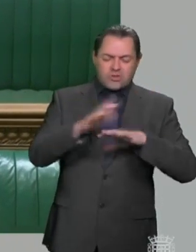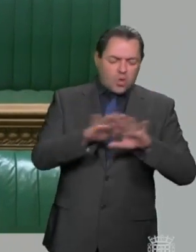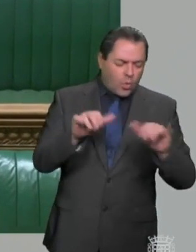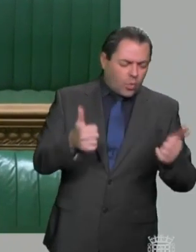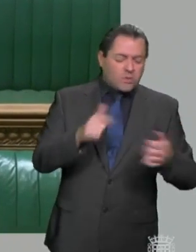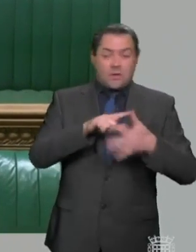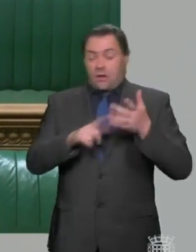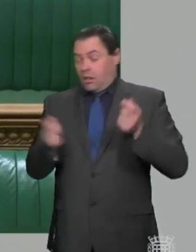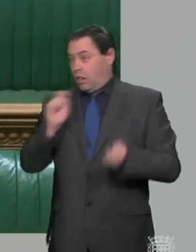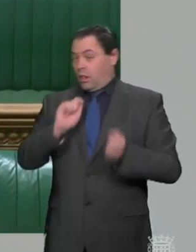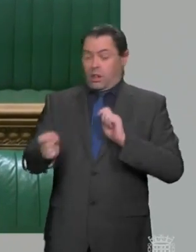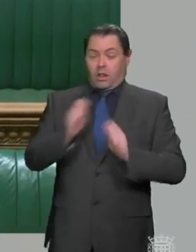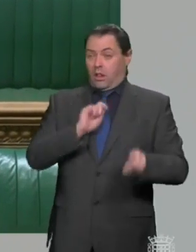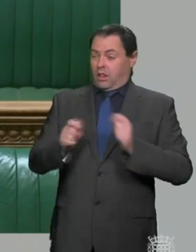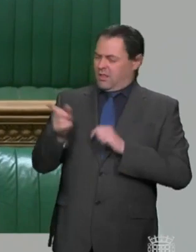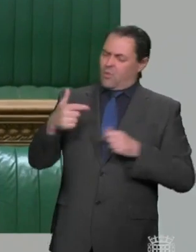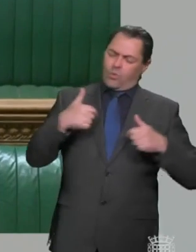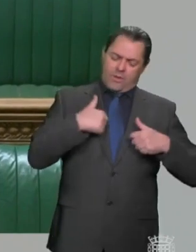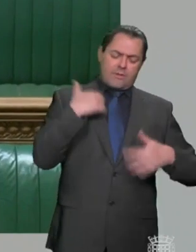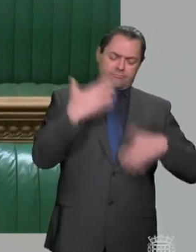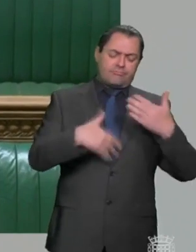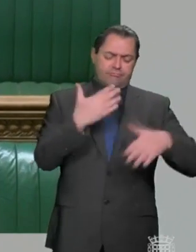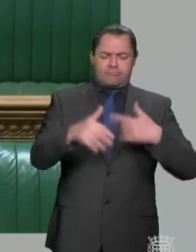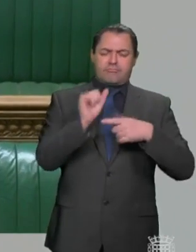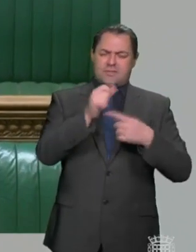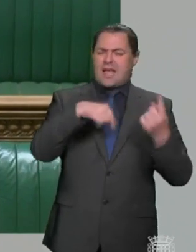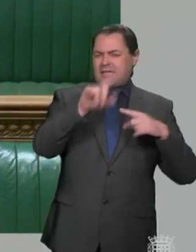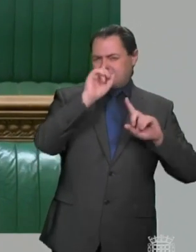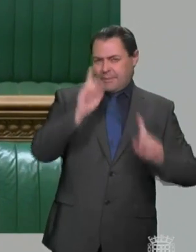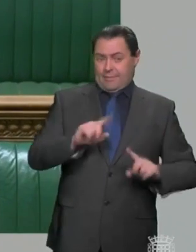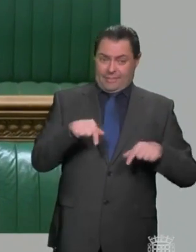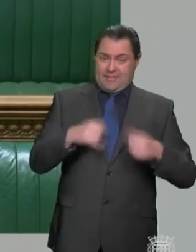have got on with the job of protecting the people of this country from one of the worst pandemics